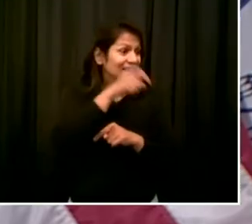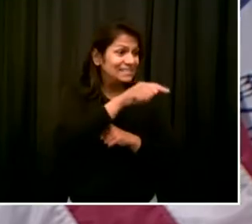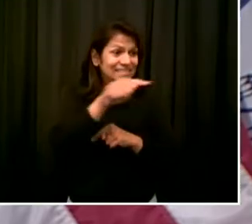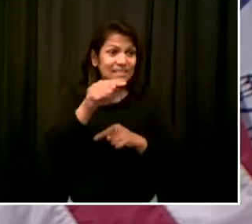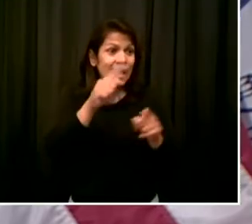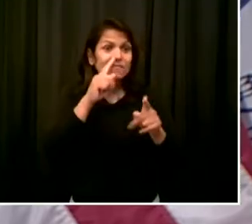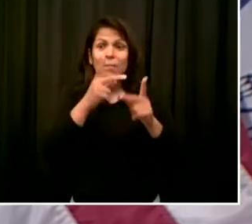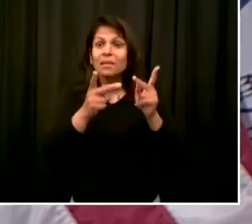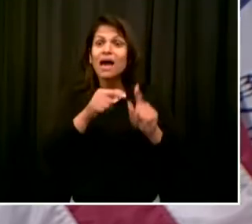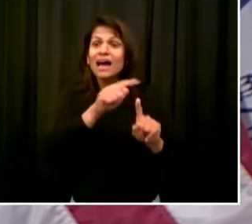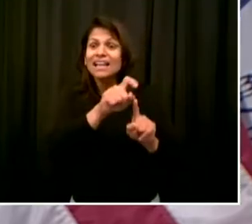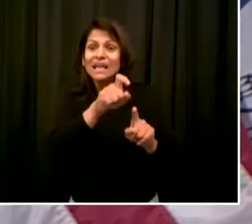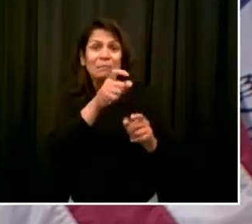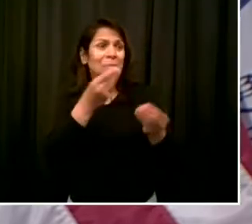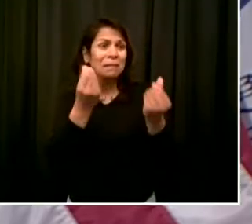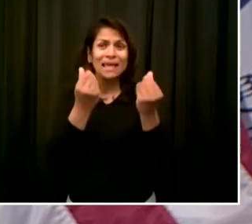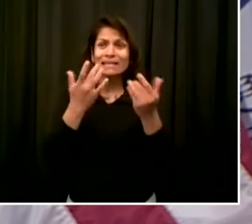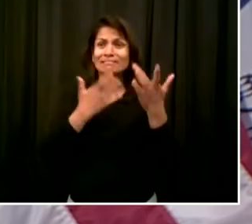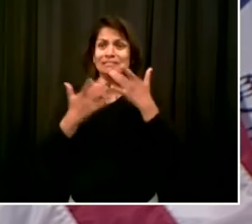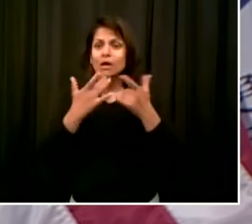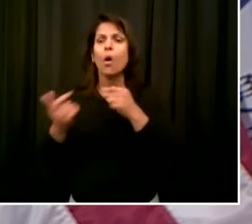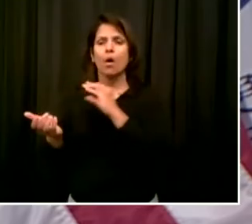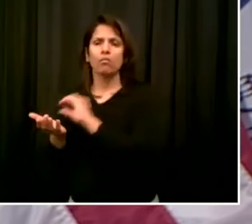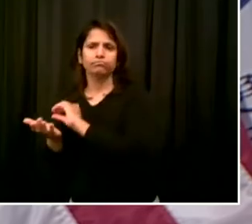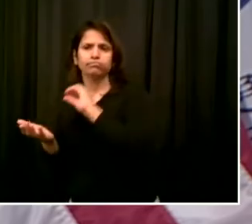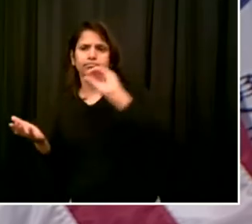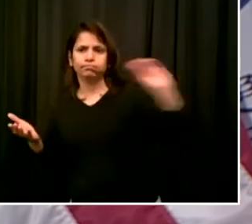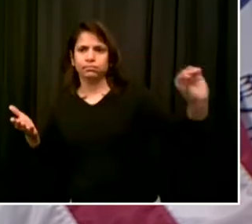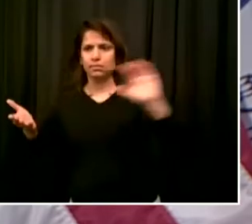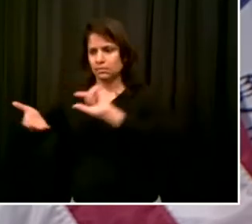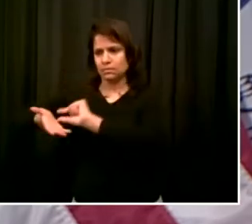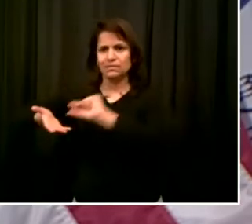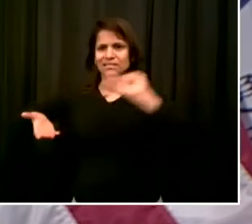HIT BY THE VIRUS.